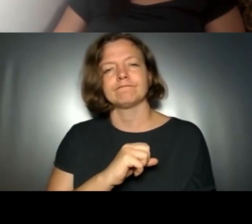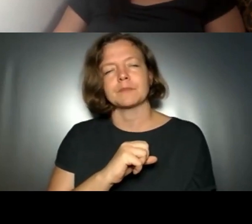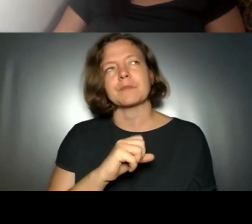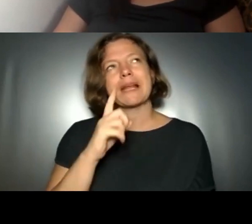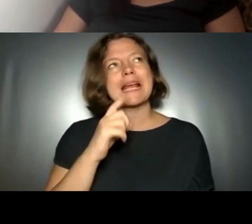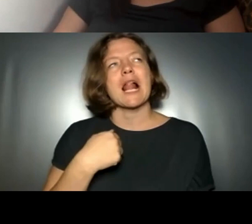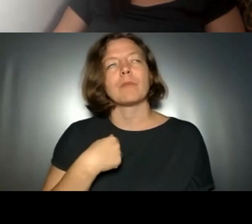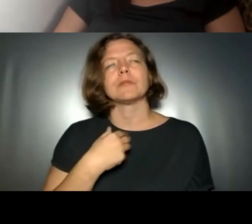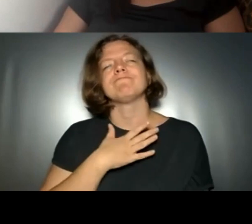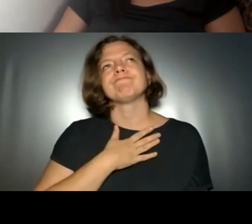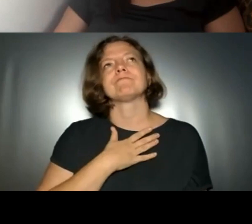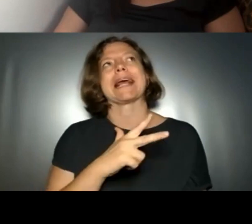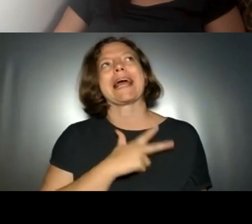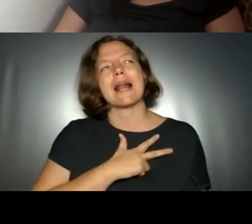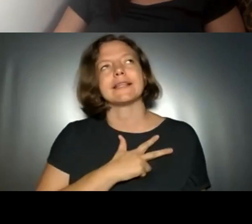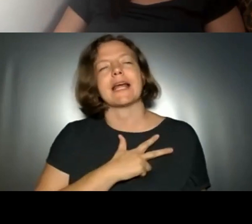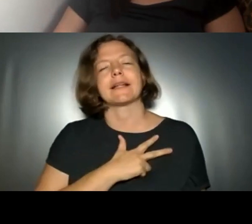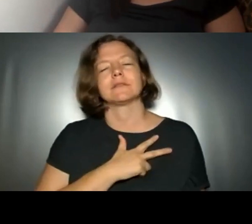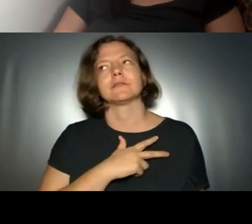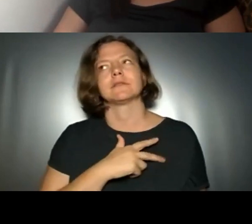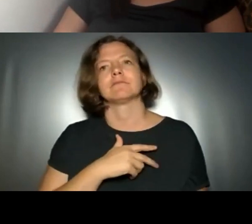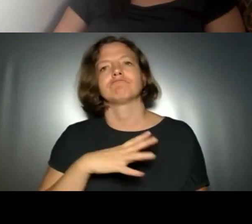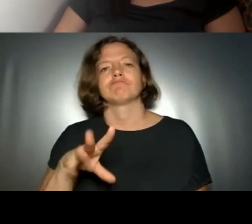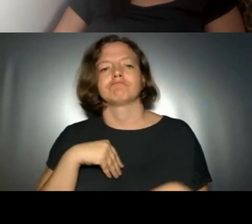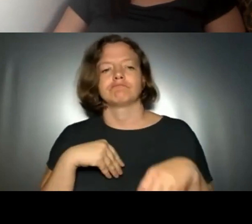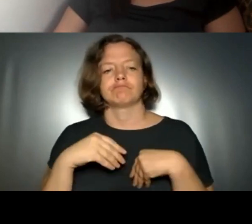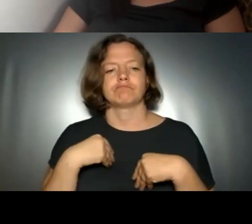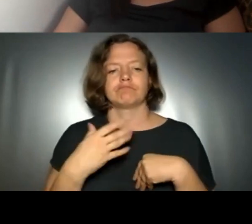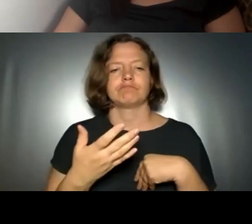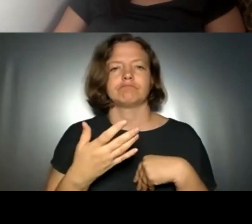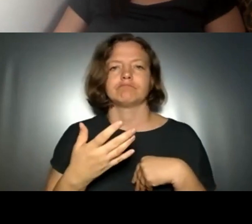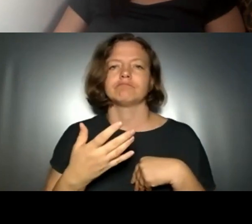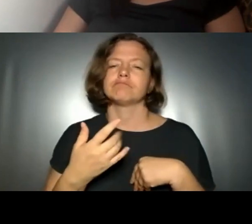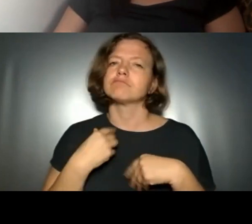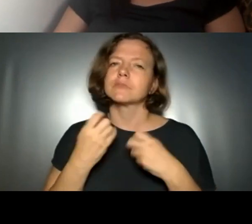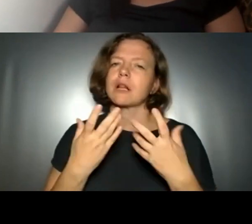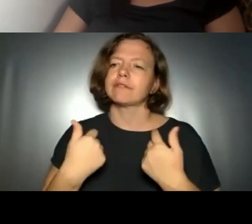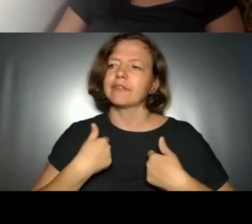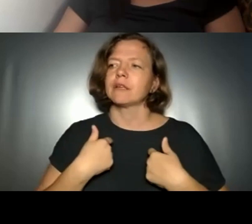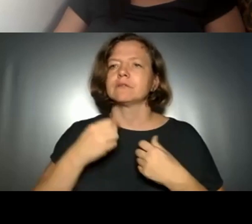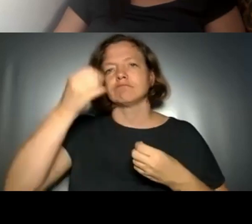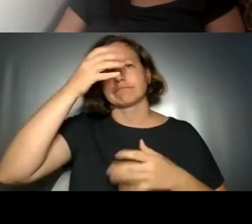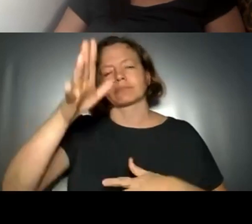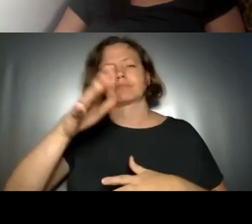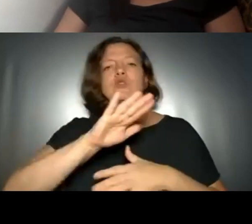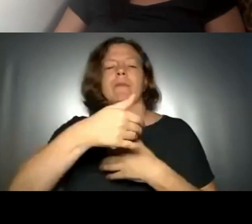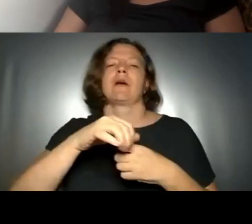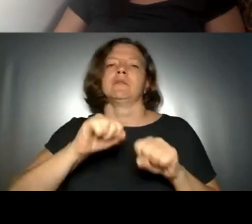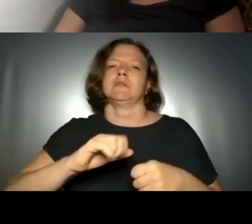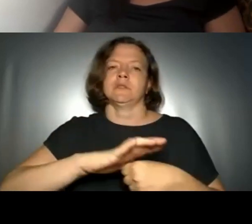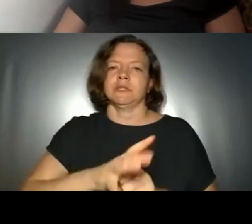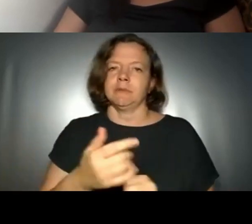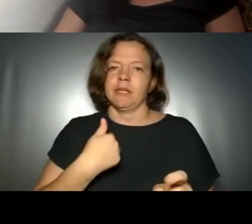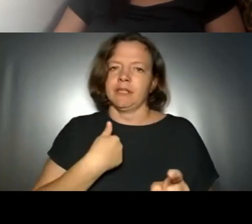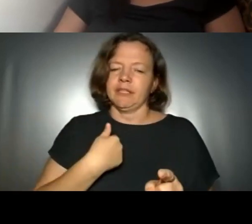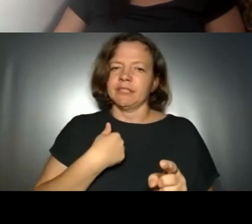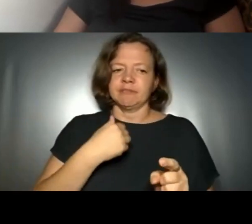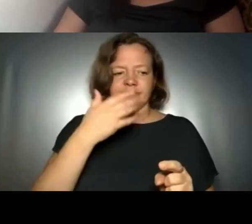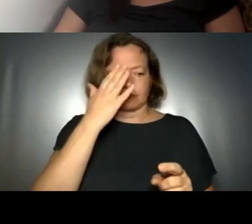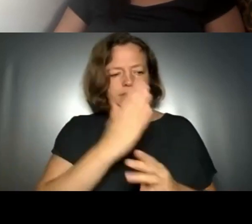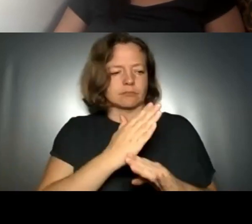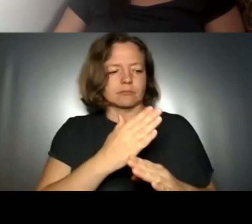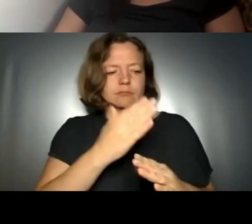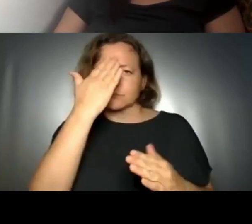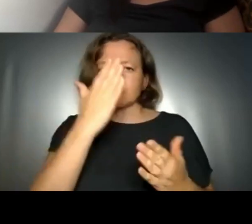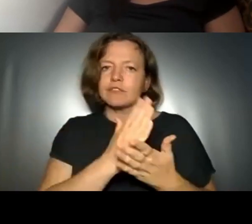how hard ableism hits people the most. And so, we are invested in making sure that that doesn't happen in a way